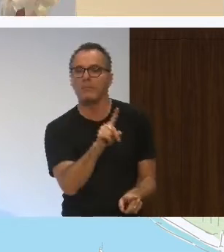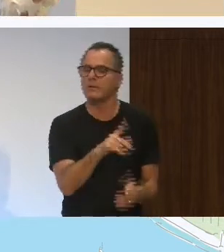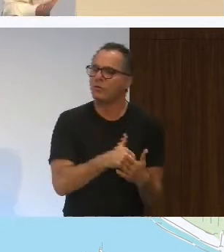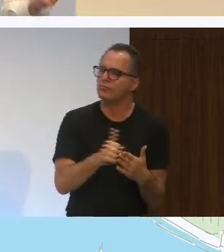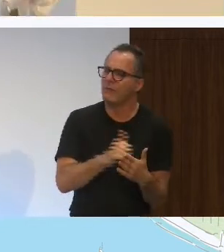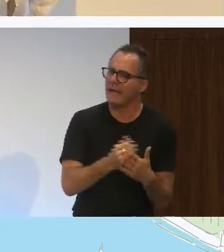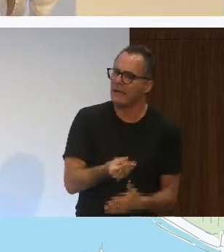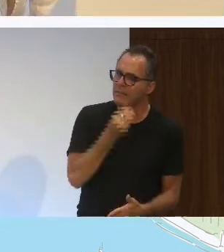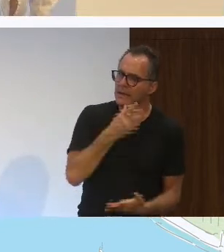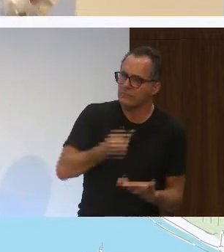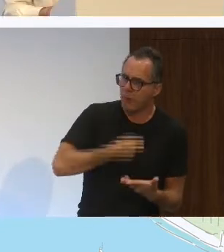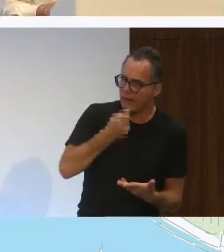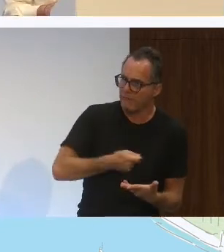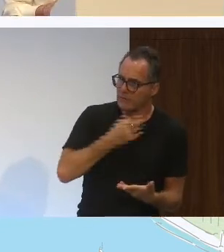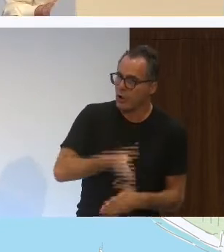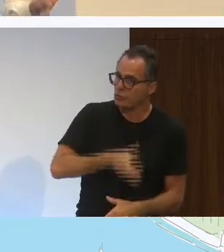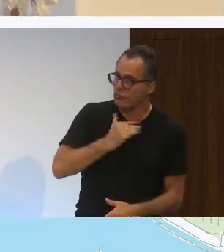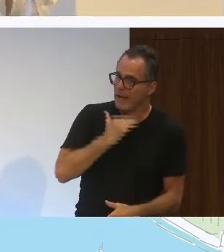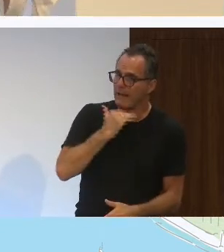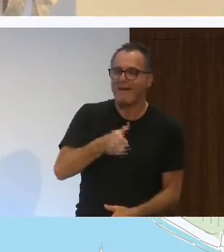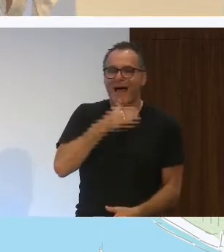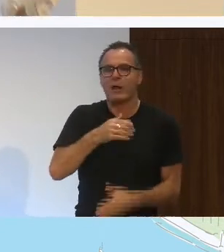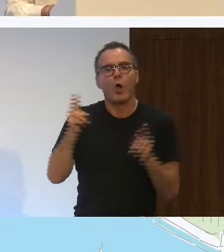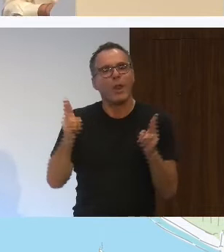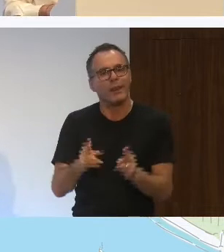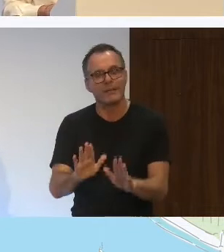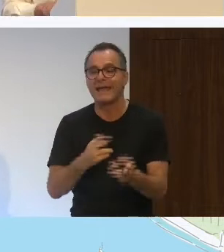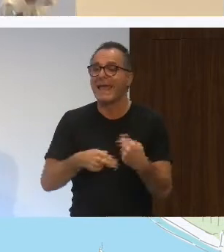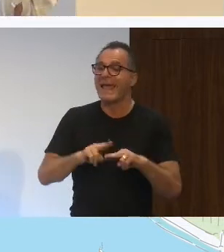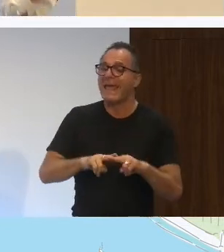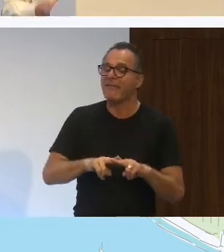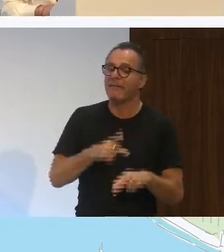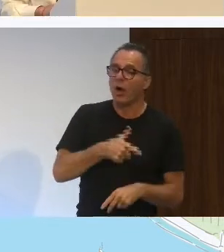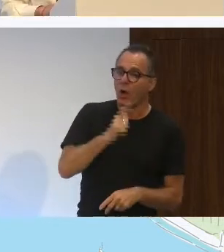keep well-hydrated, don't drink too much alcohol. If you're going to drink caffeine, drink every day.